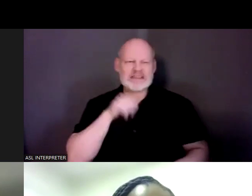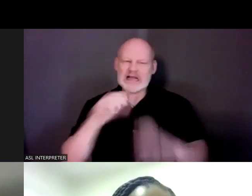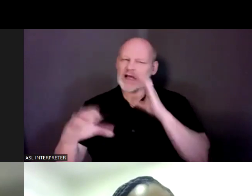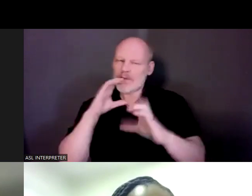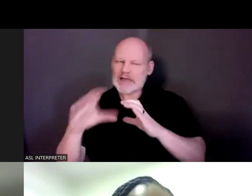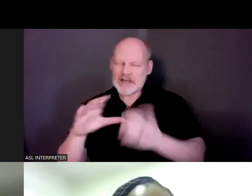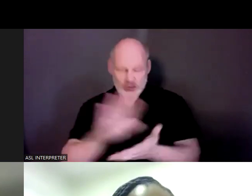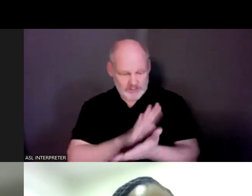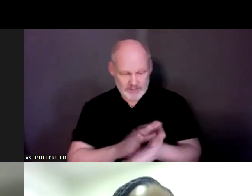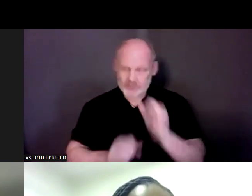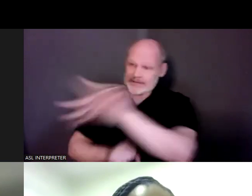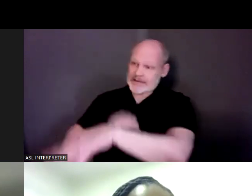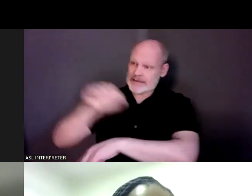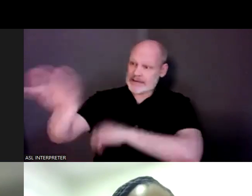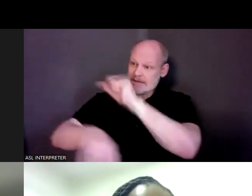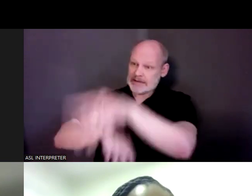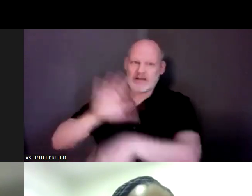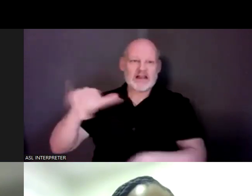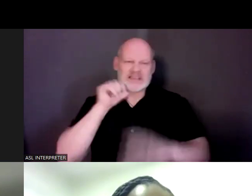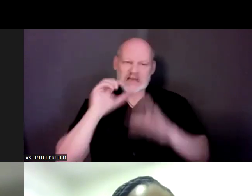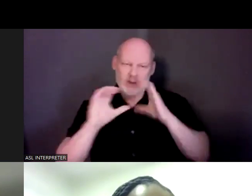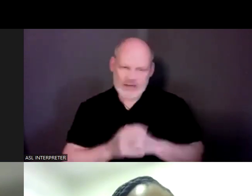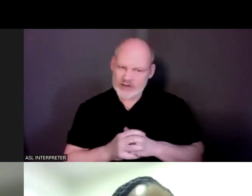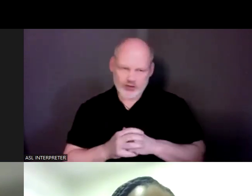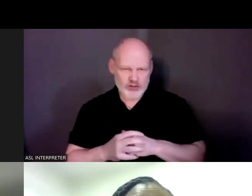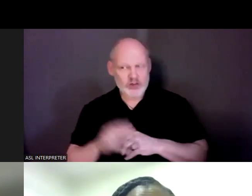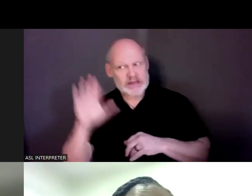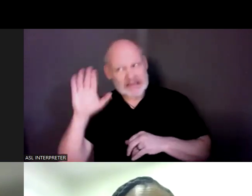information that they're sharing back with us and sometimes it's hard to hear that